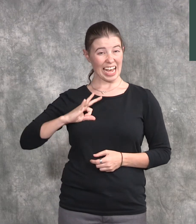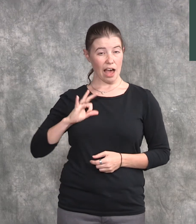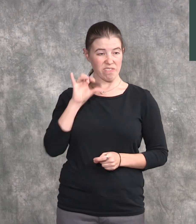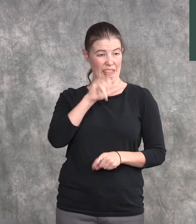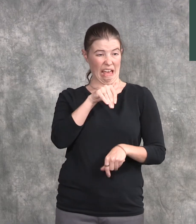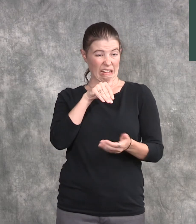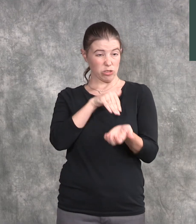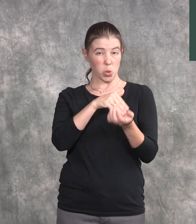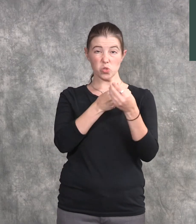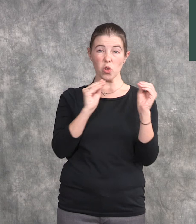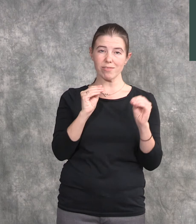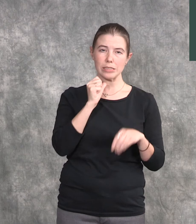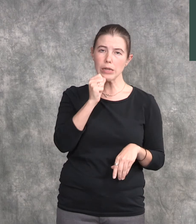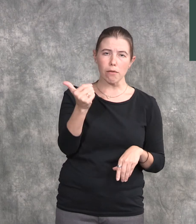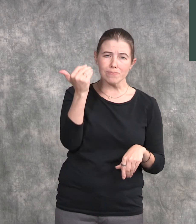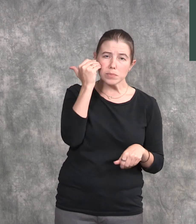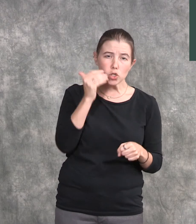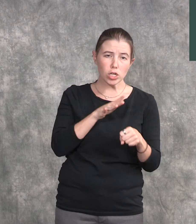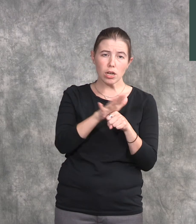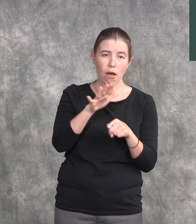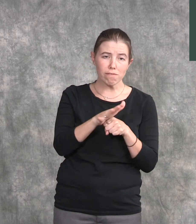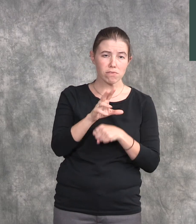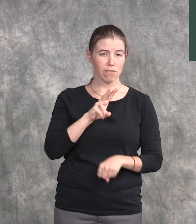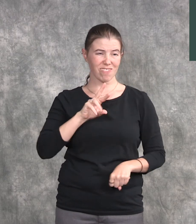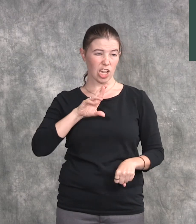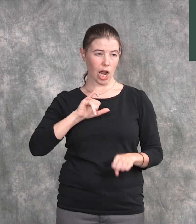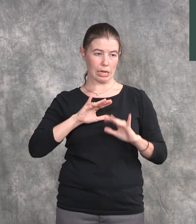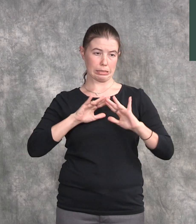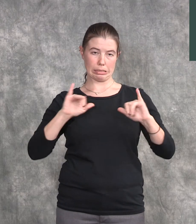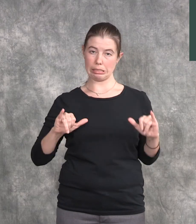If staff at the medical office are not familiar enough